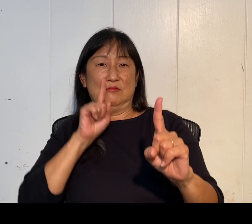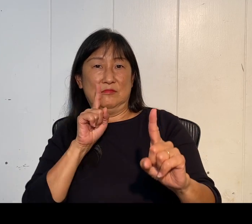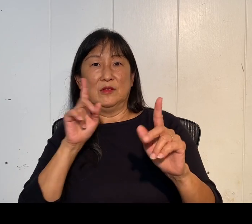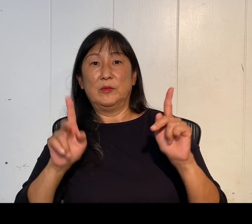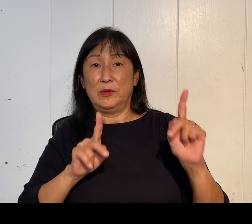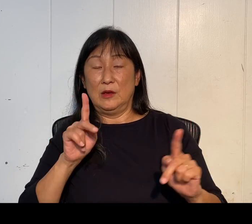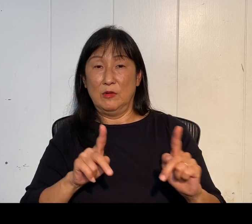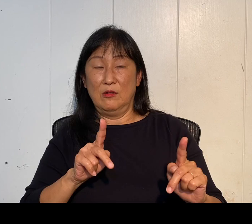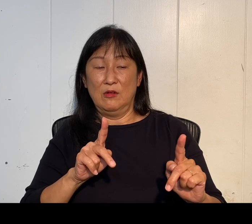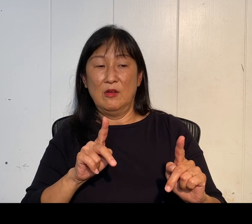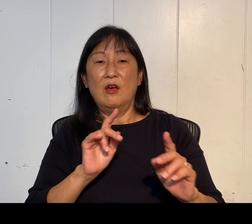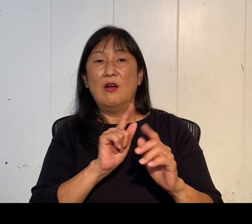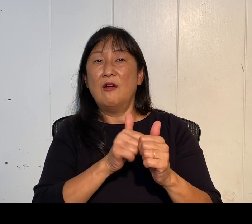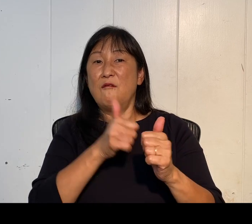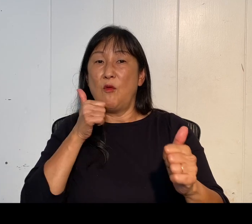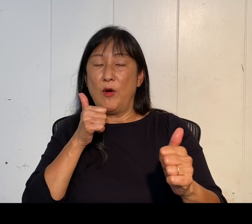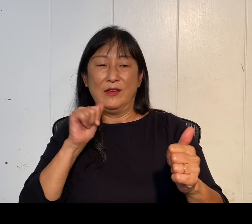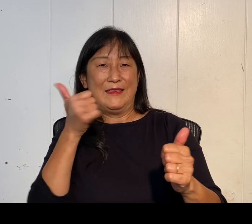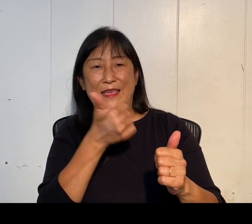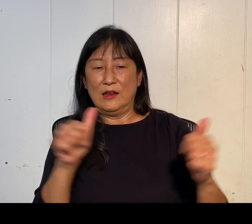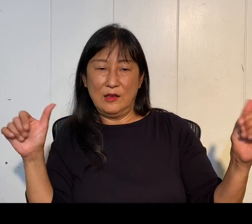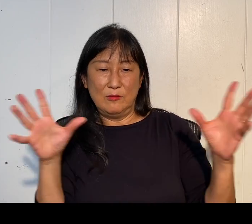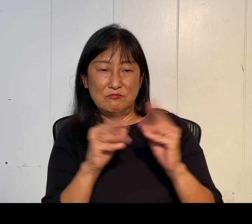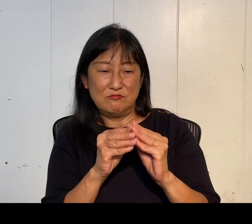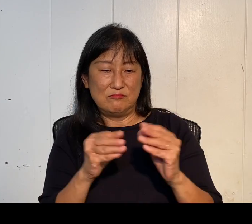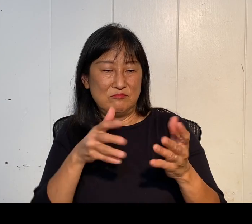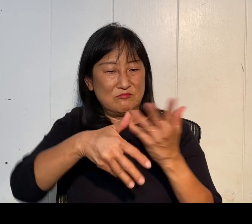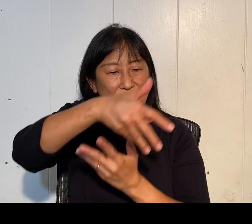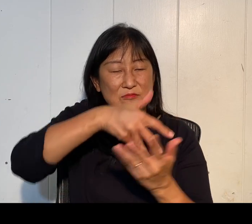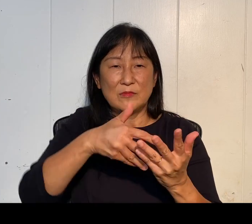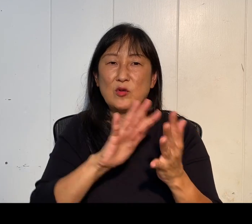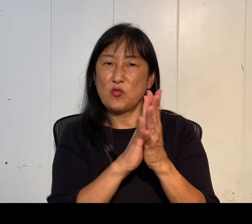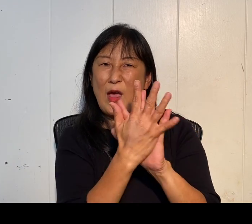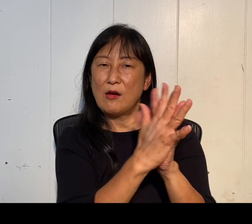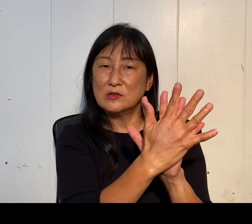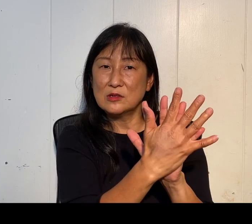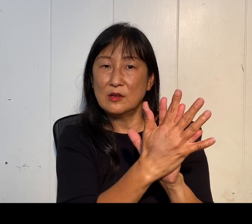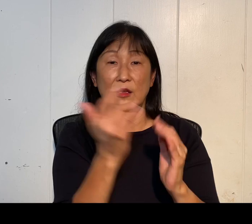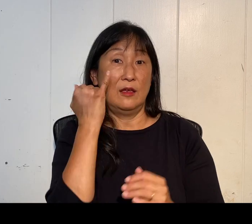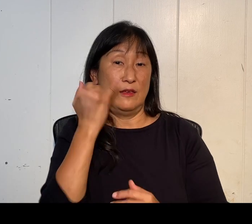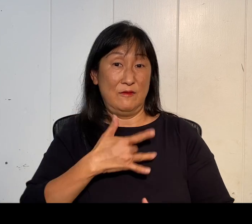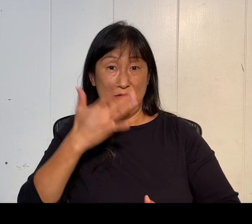and avoid crowds. If you feel sick, please do not go to work or school